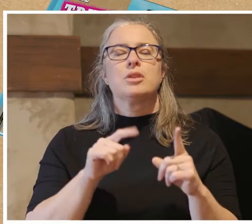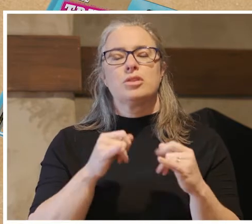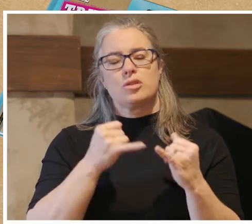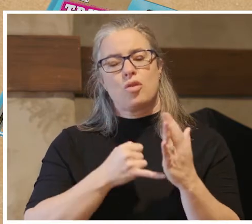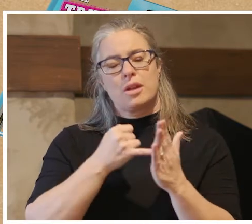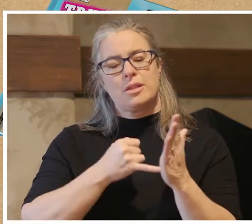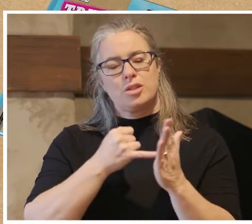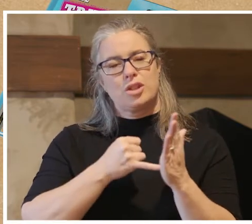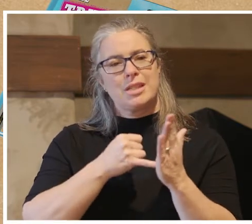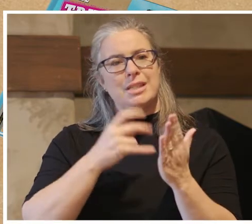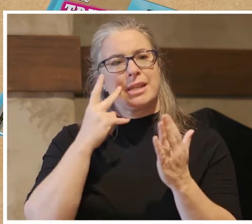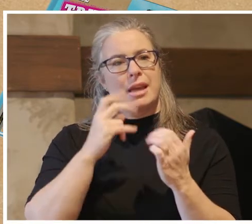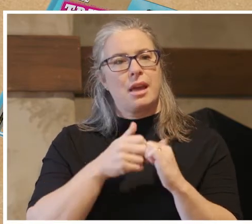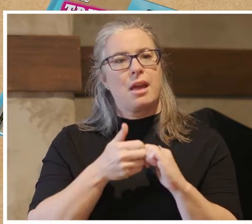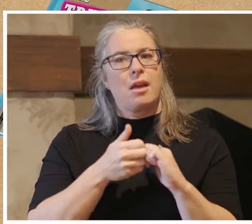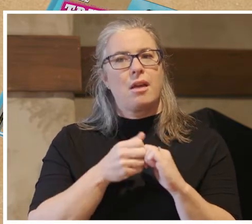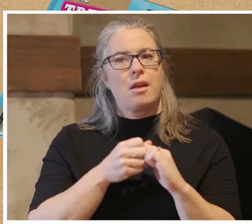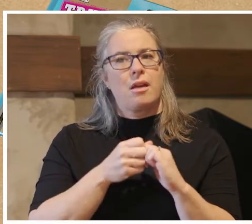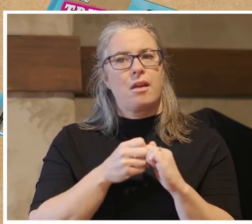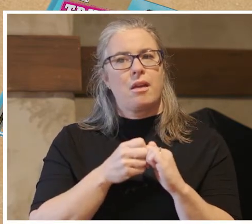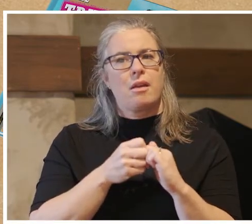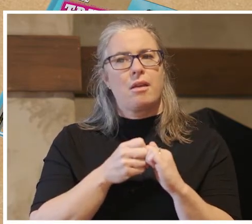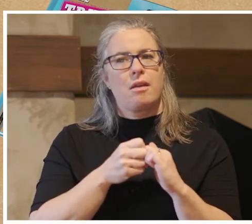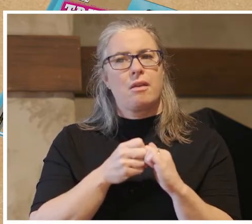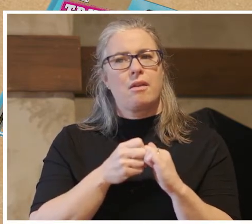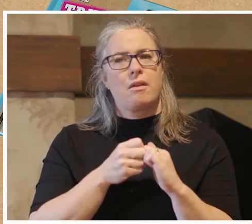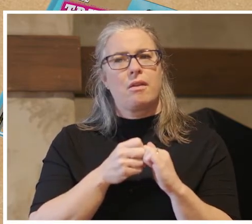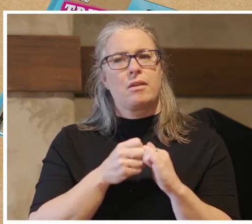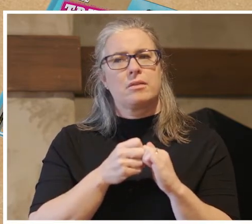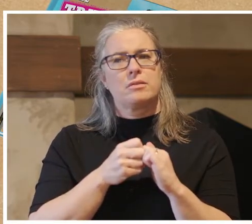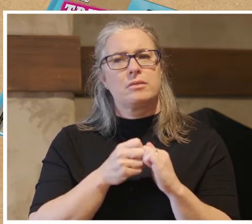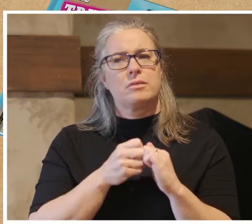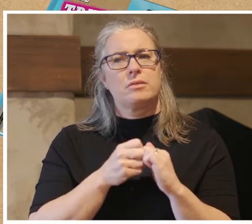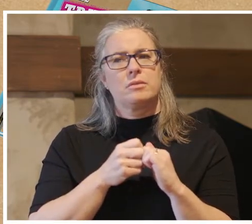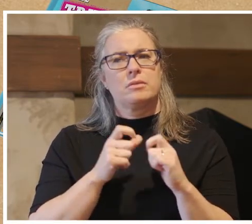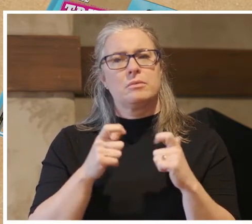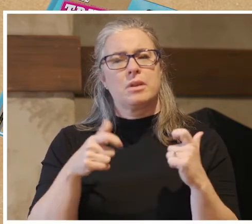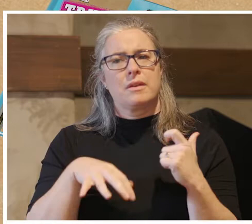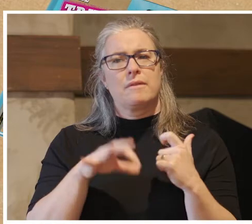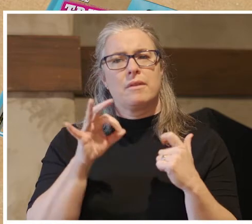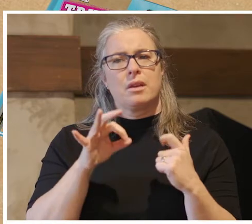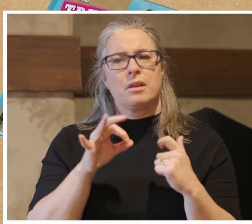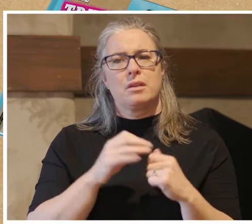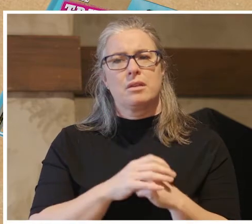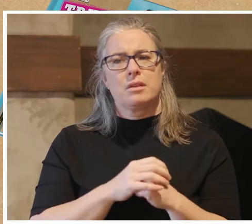I'm just sort of sketching. See how I'm not being too picky, I'm just finding curves.